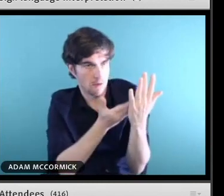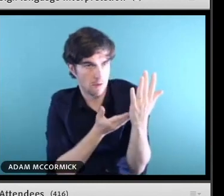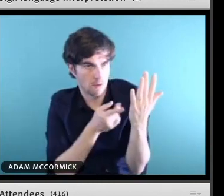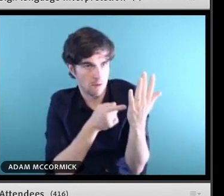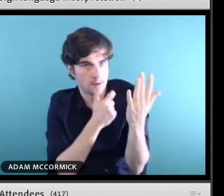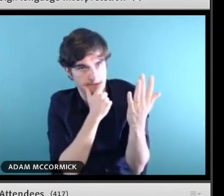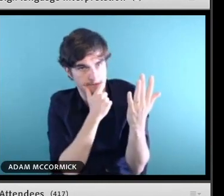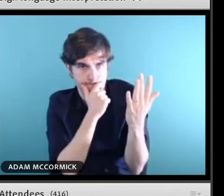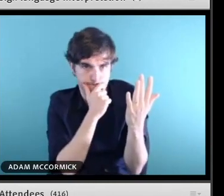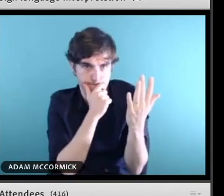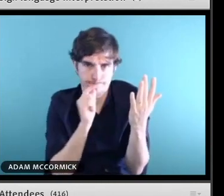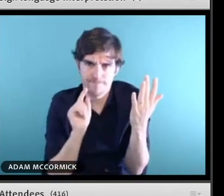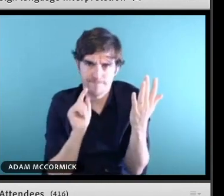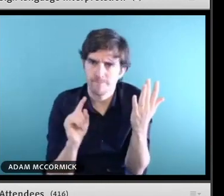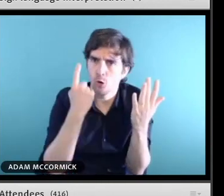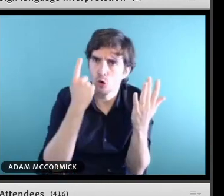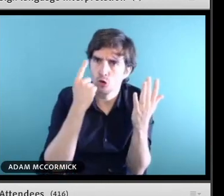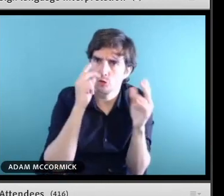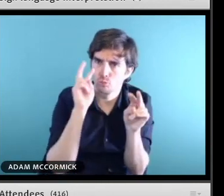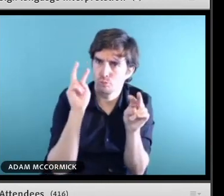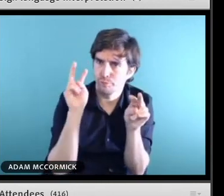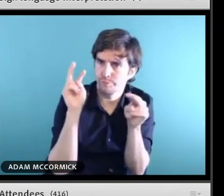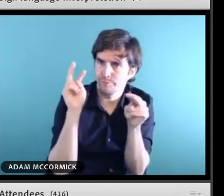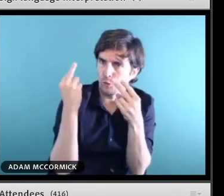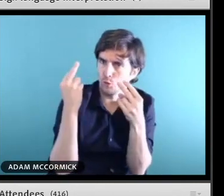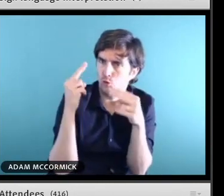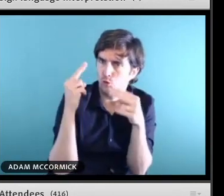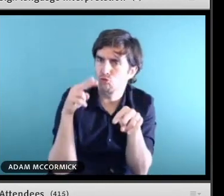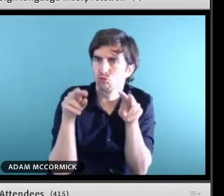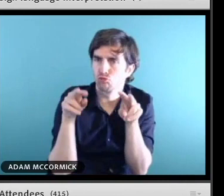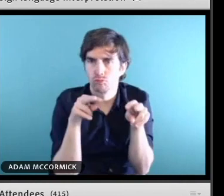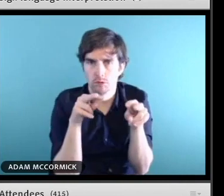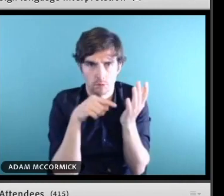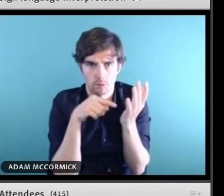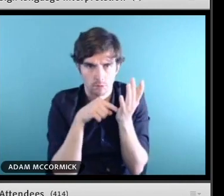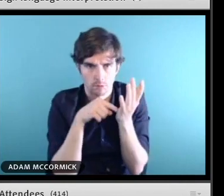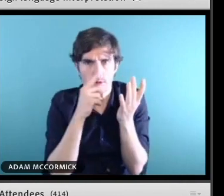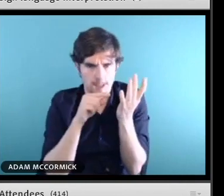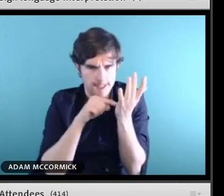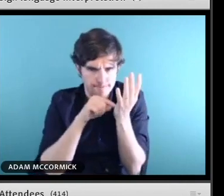implemented. Why specific changes was encountered. Teachers and schools were much included in